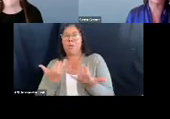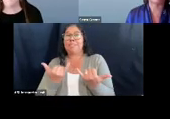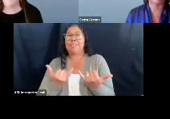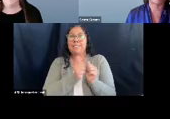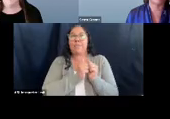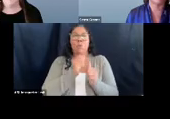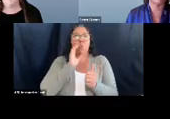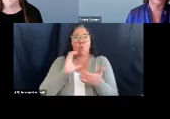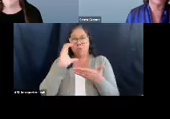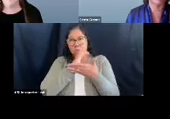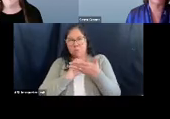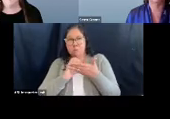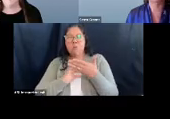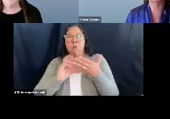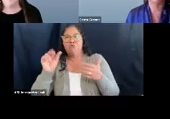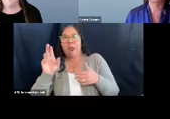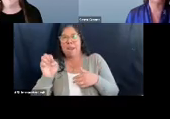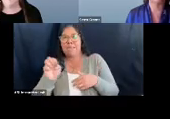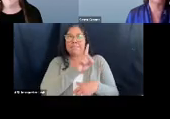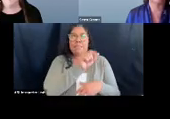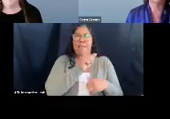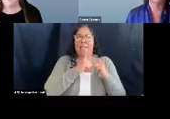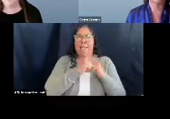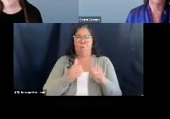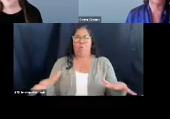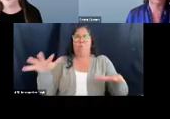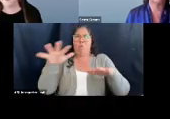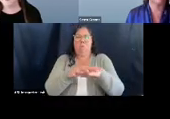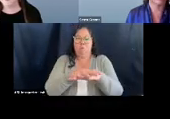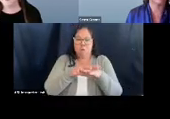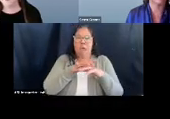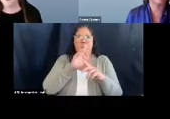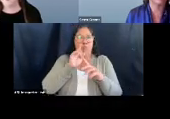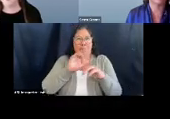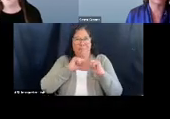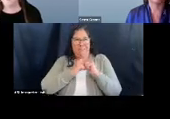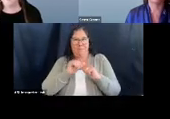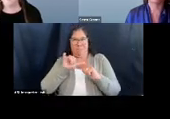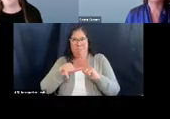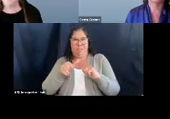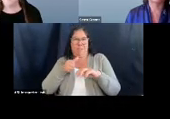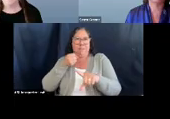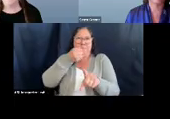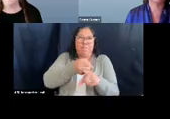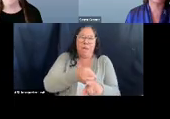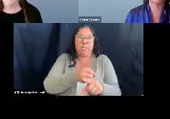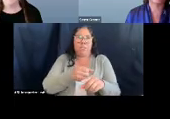and disability intersect to shape the experiences and outcomes of black students and to think about